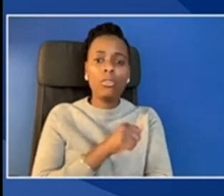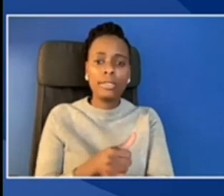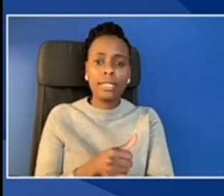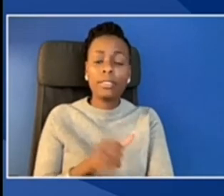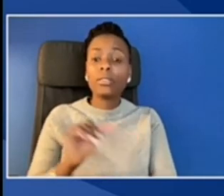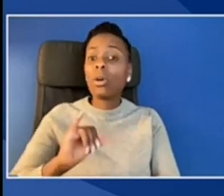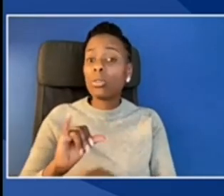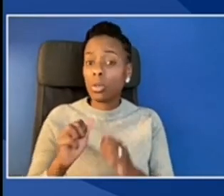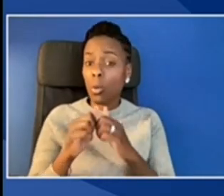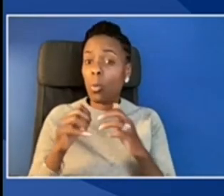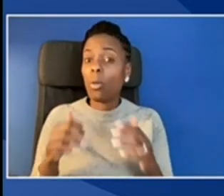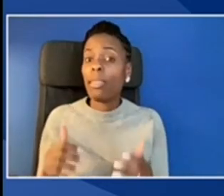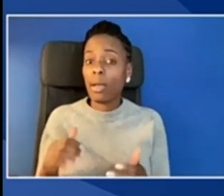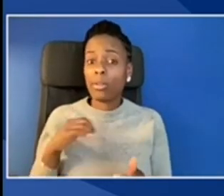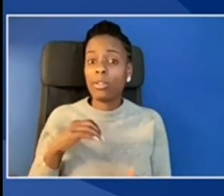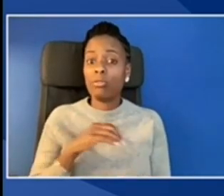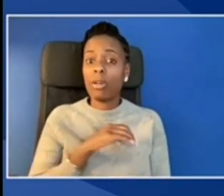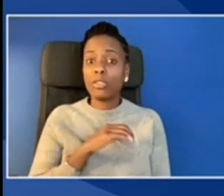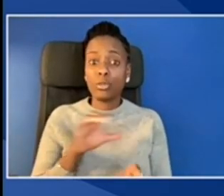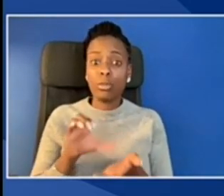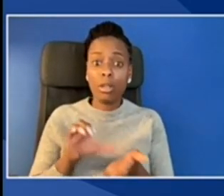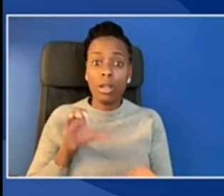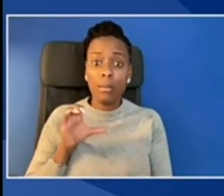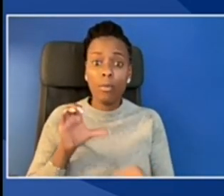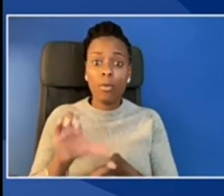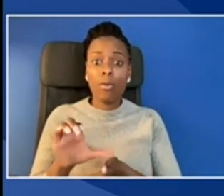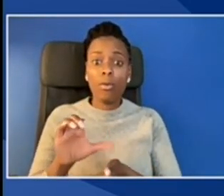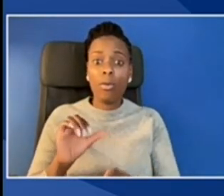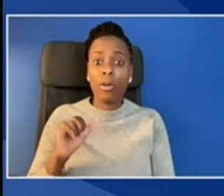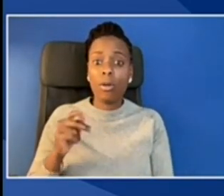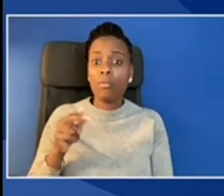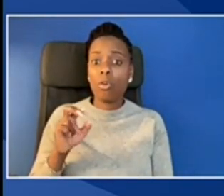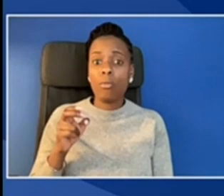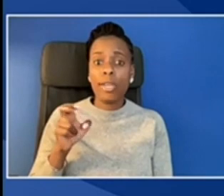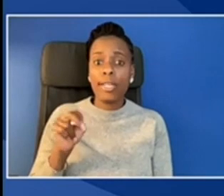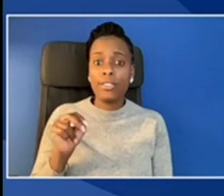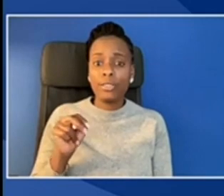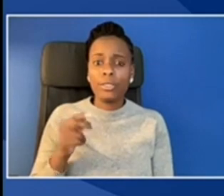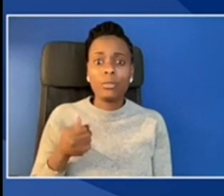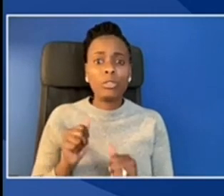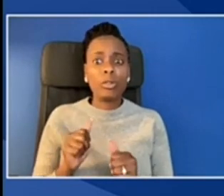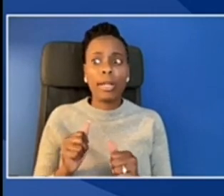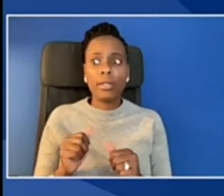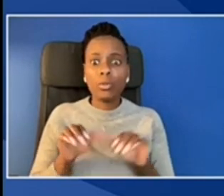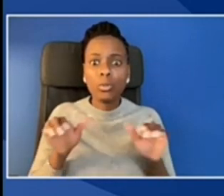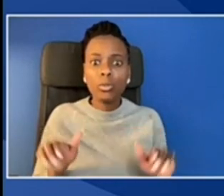appropriation, means that we're trying to do more and more with less and less